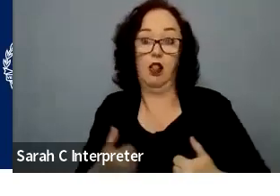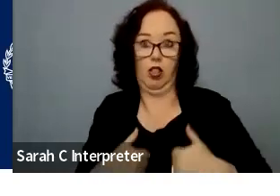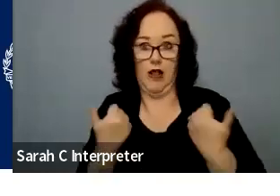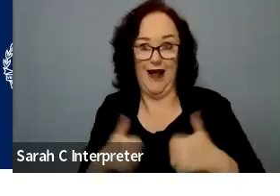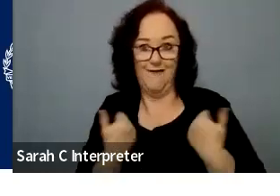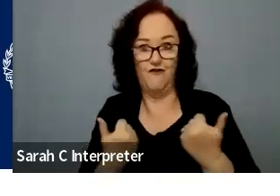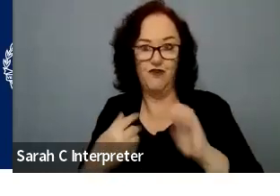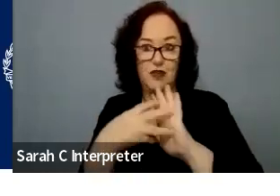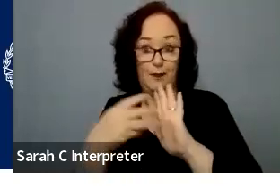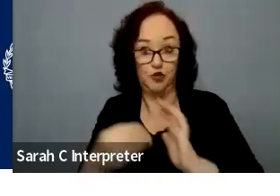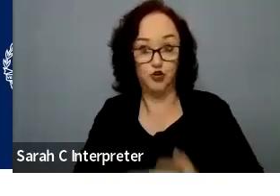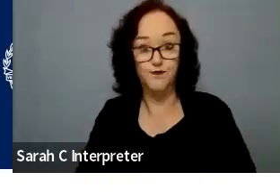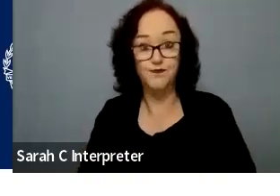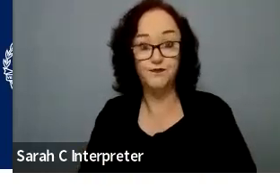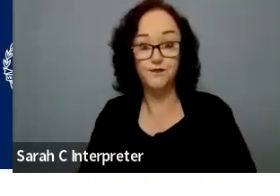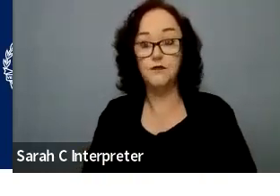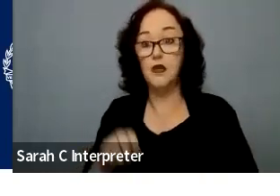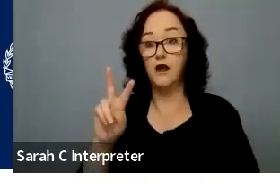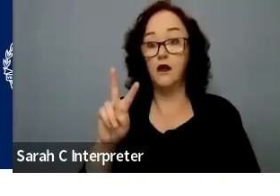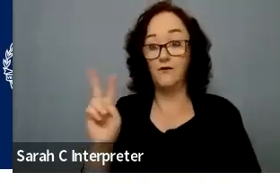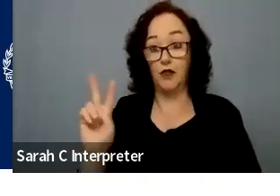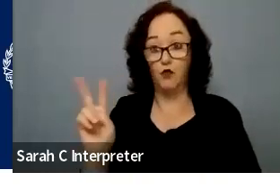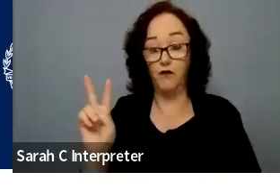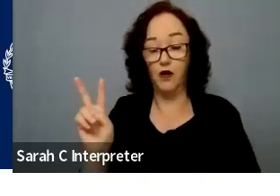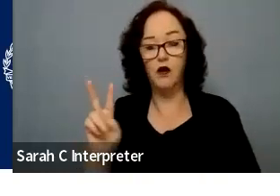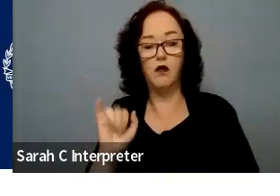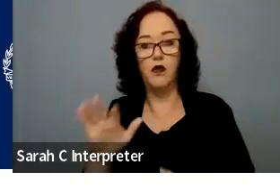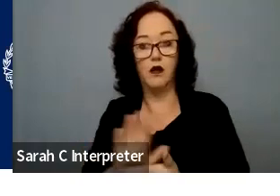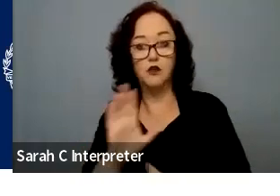At Villanova in the College of Nursing interprofessional education has been